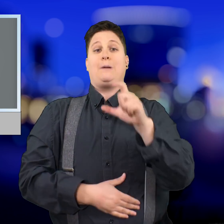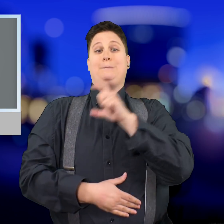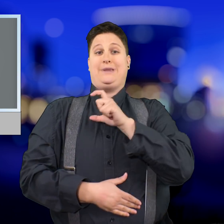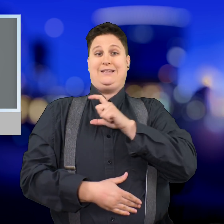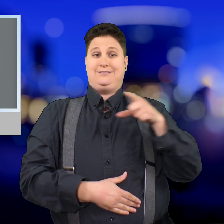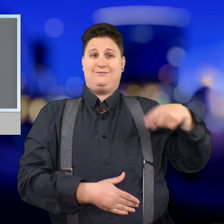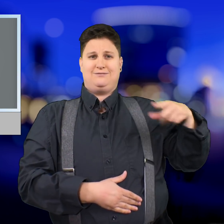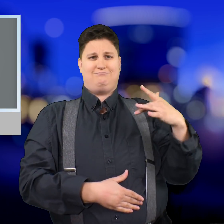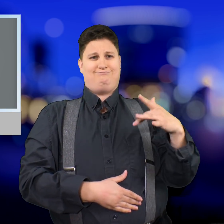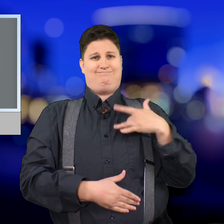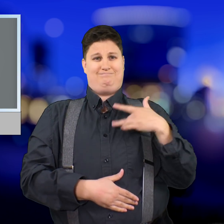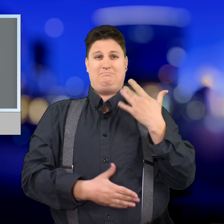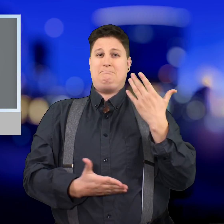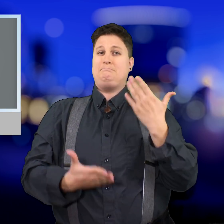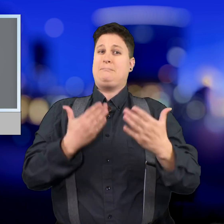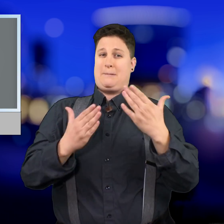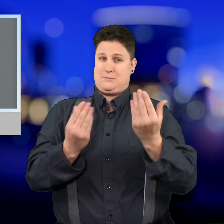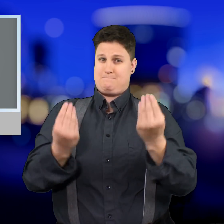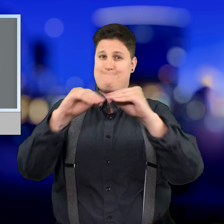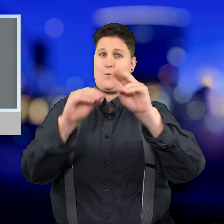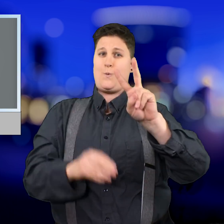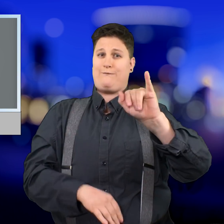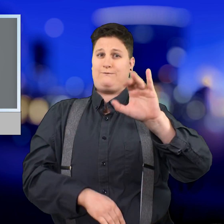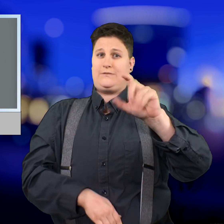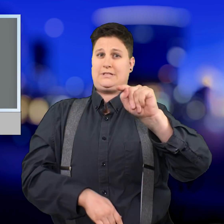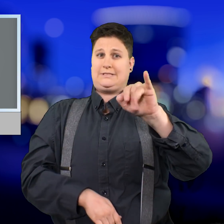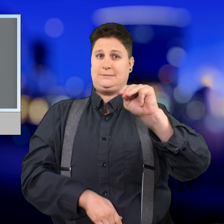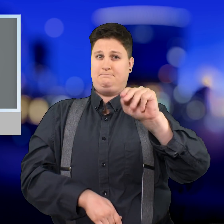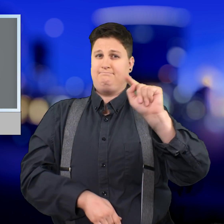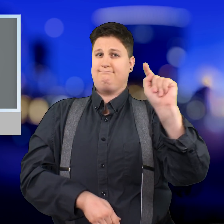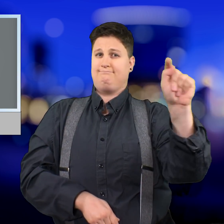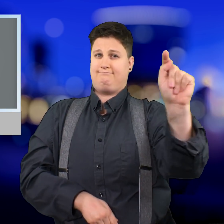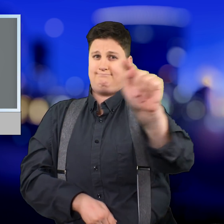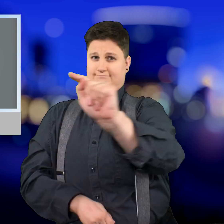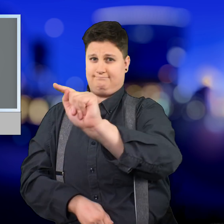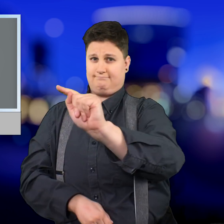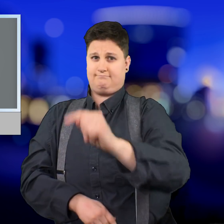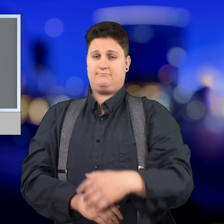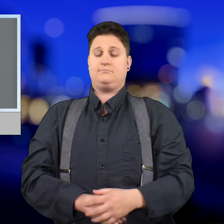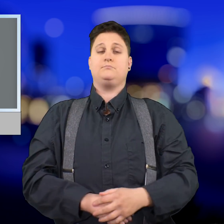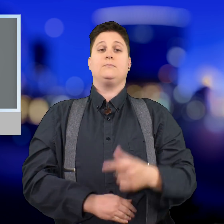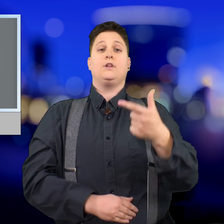Police believe there may be other victims.